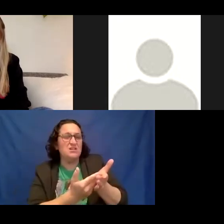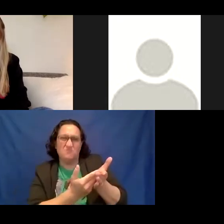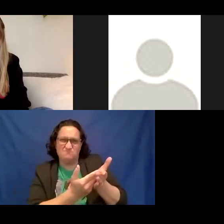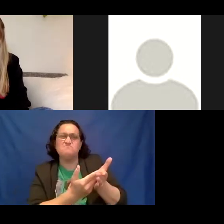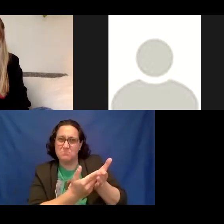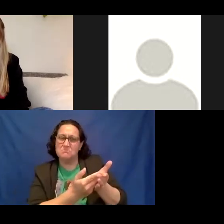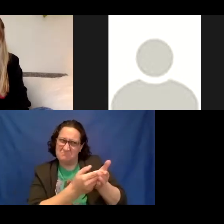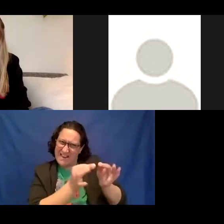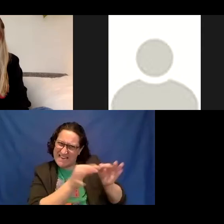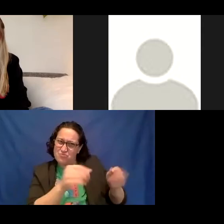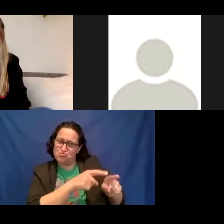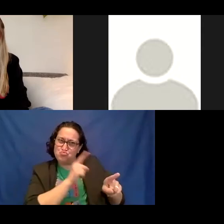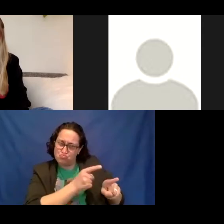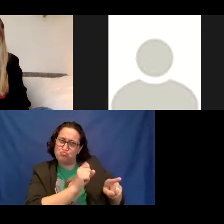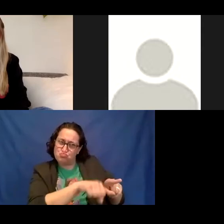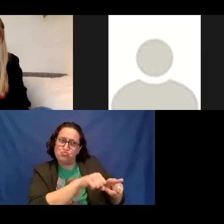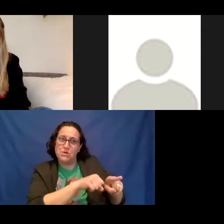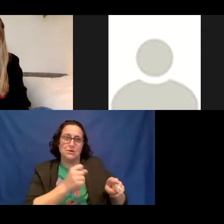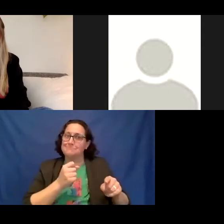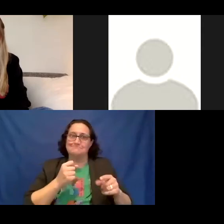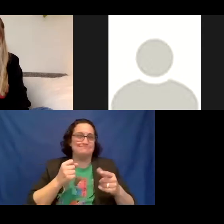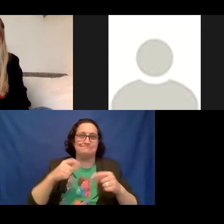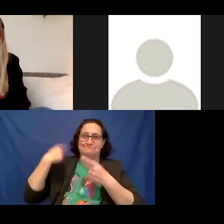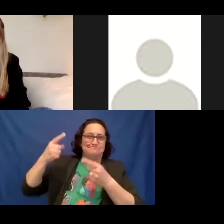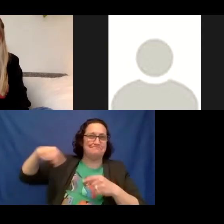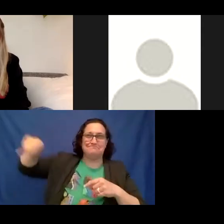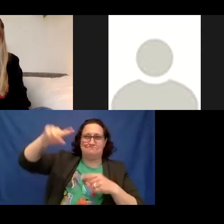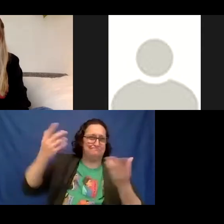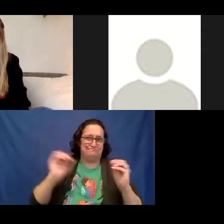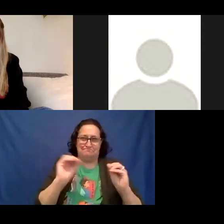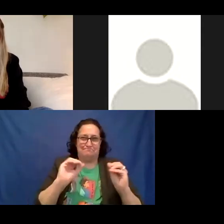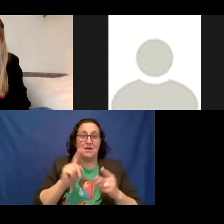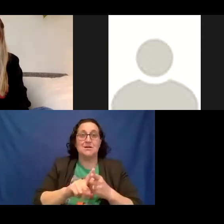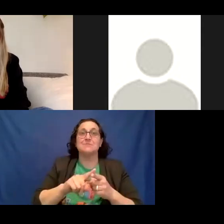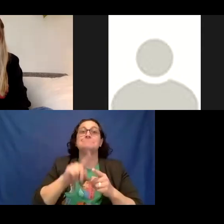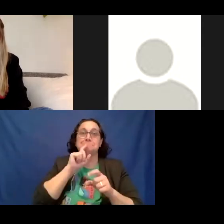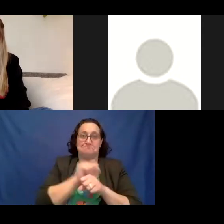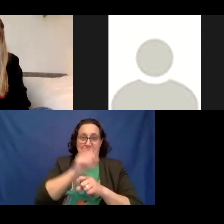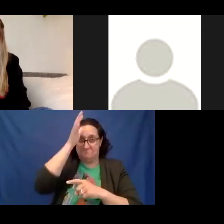quite a late discovery. We have historical records that identify that ASL has been a language